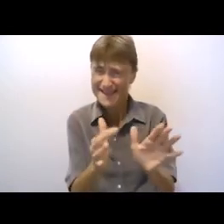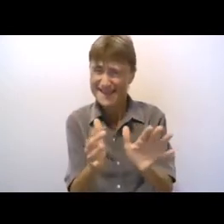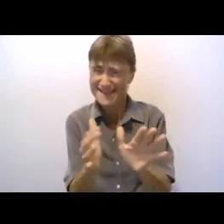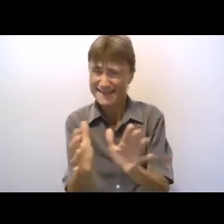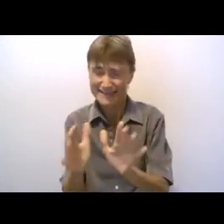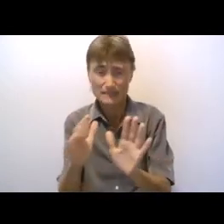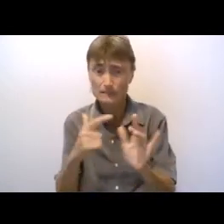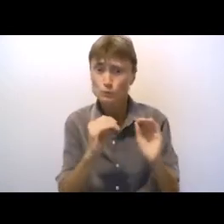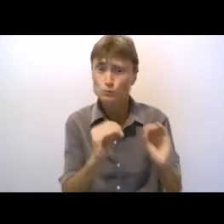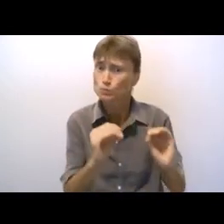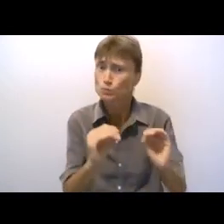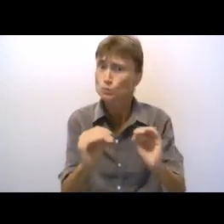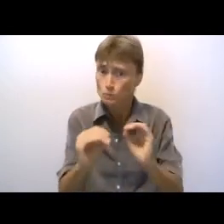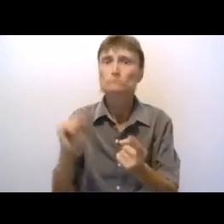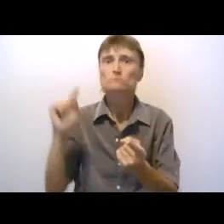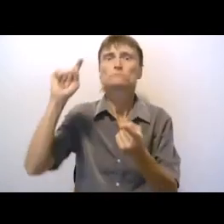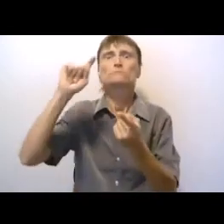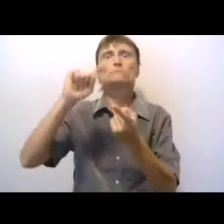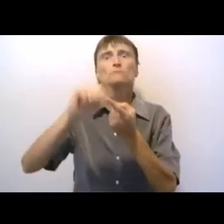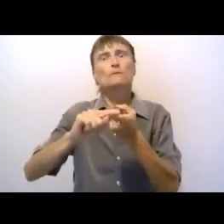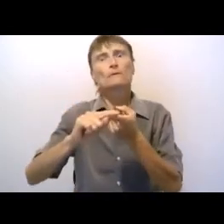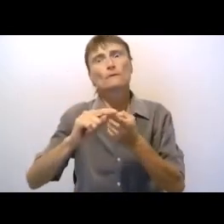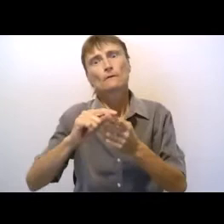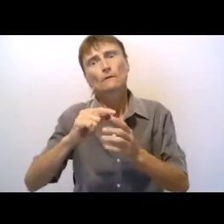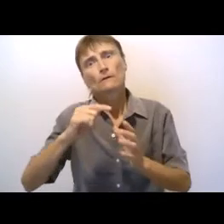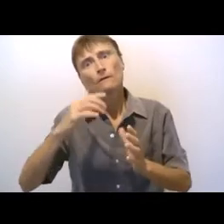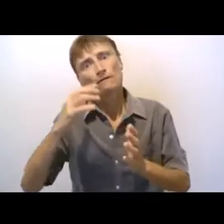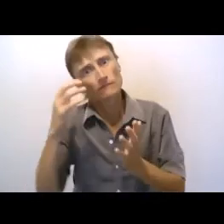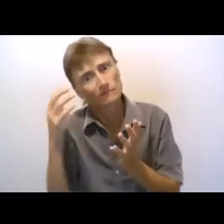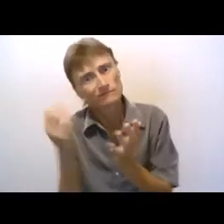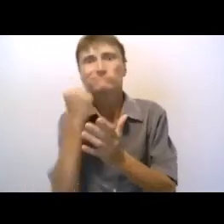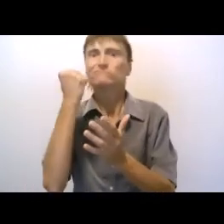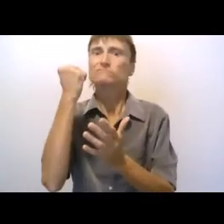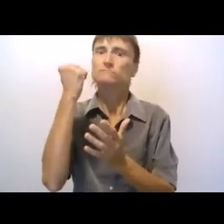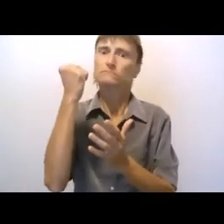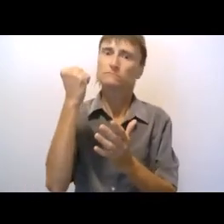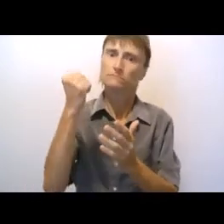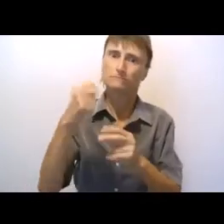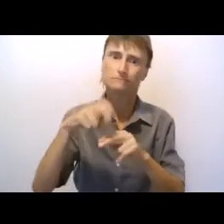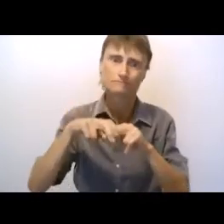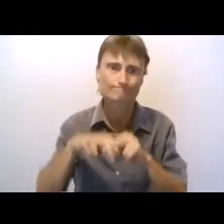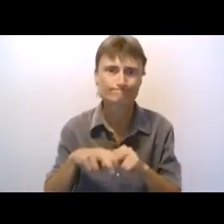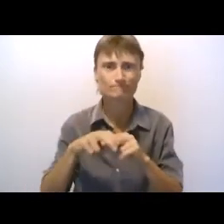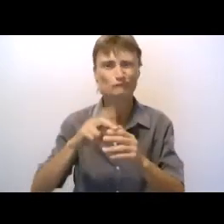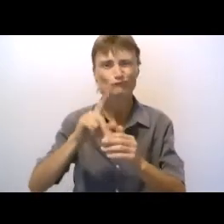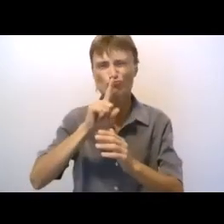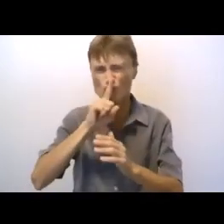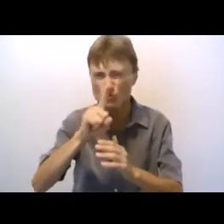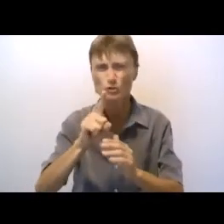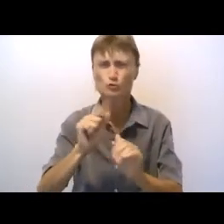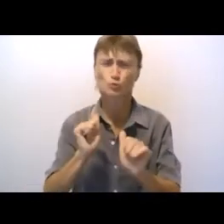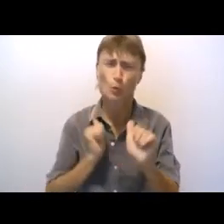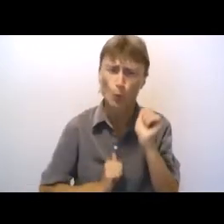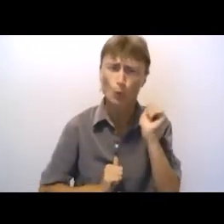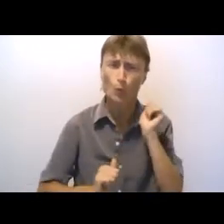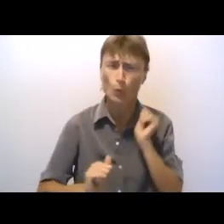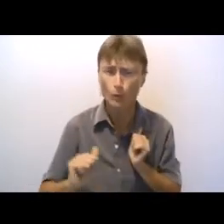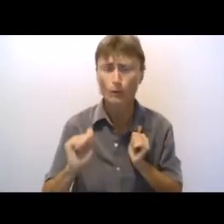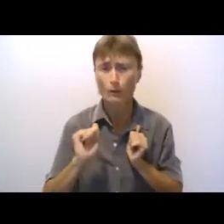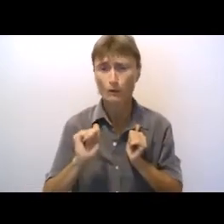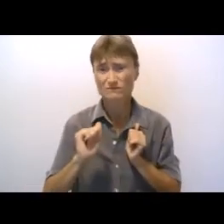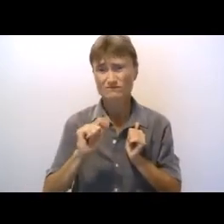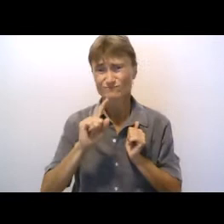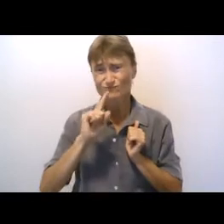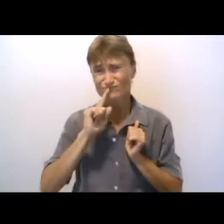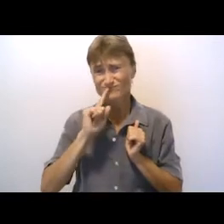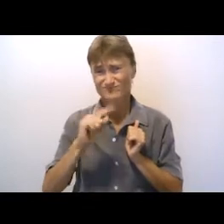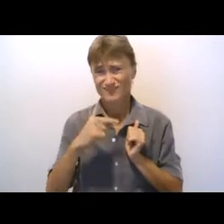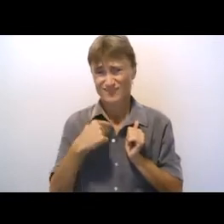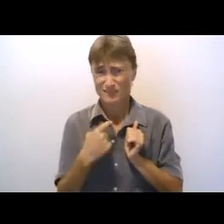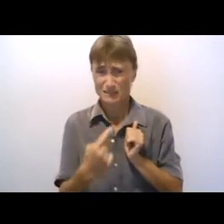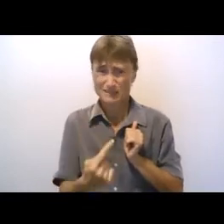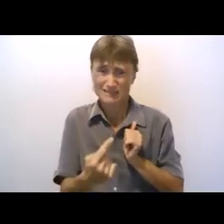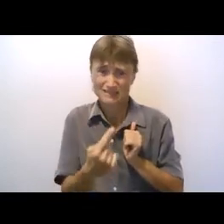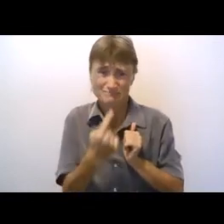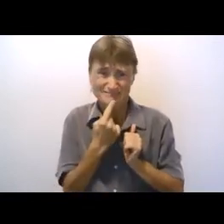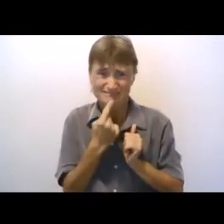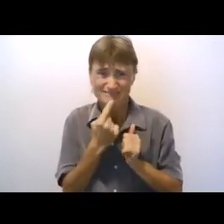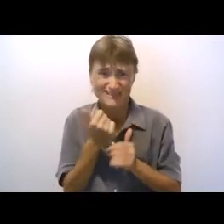to attend in person. And it just reminded me of how much I miss everybody. And also,